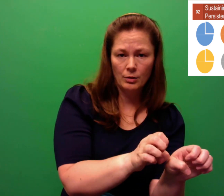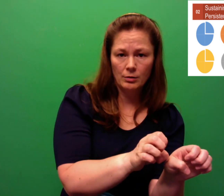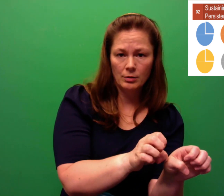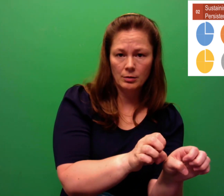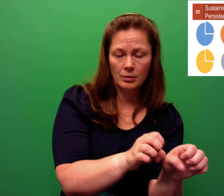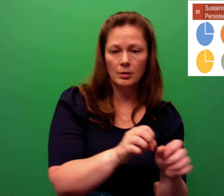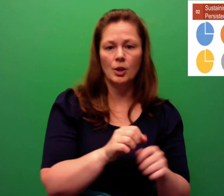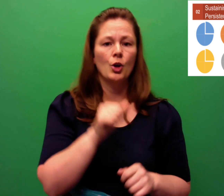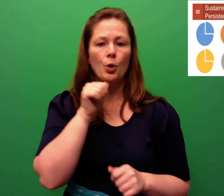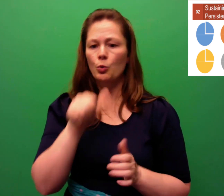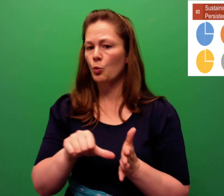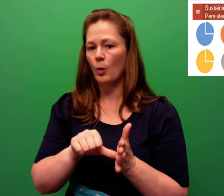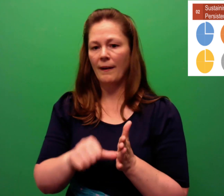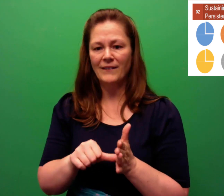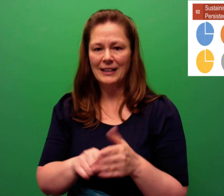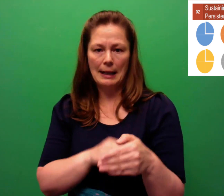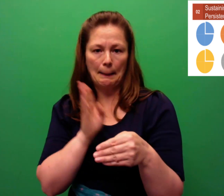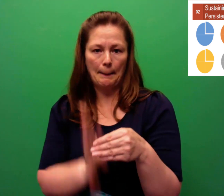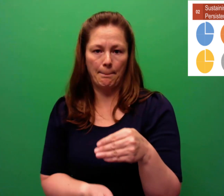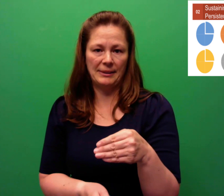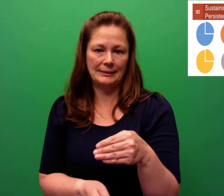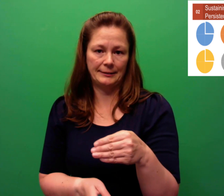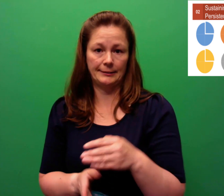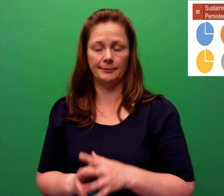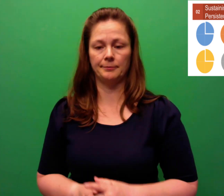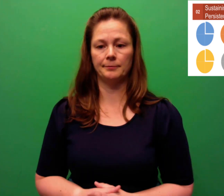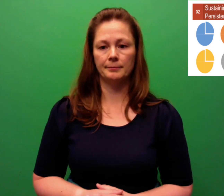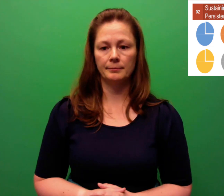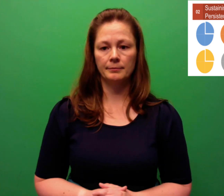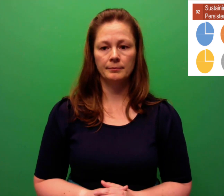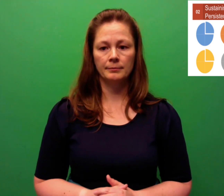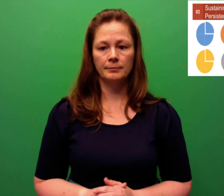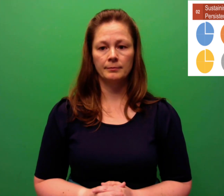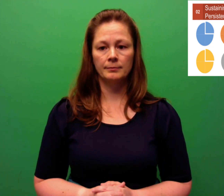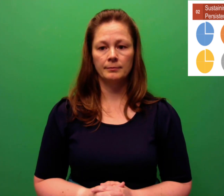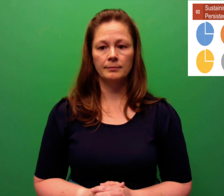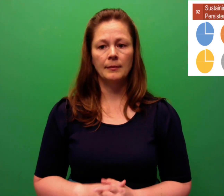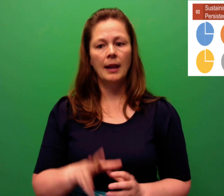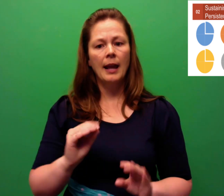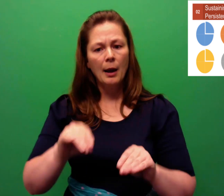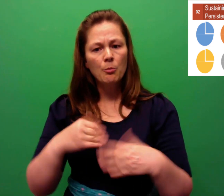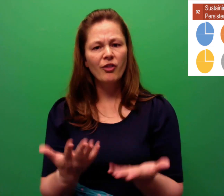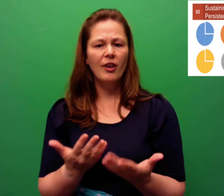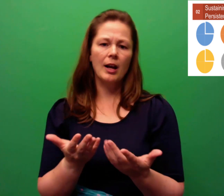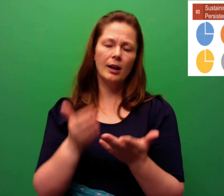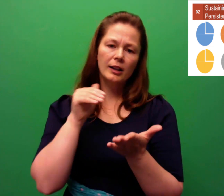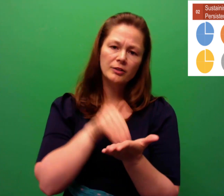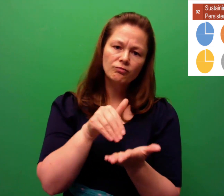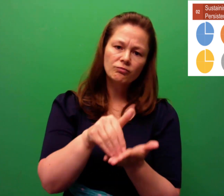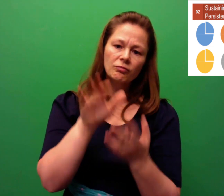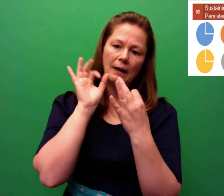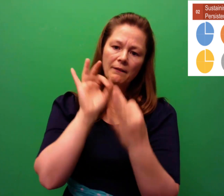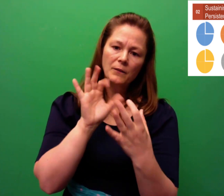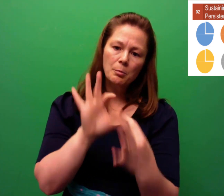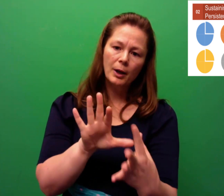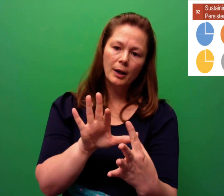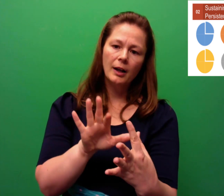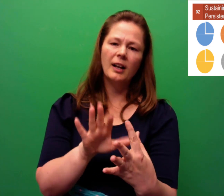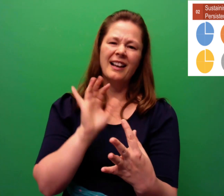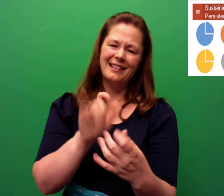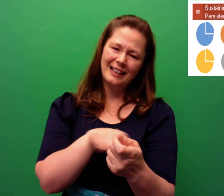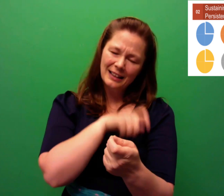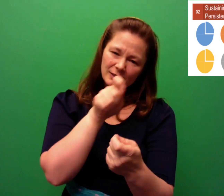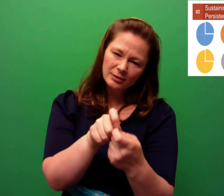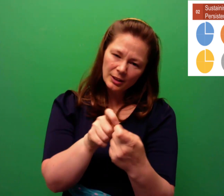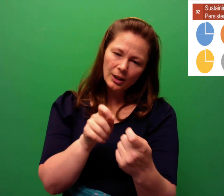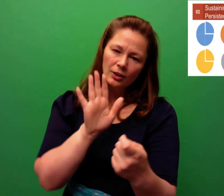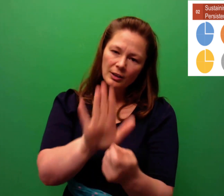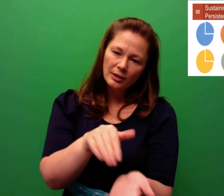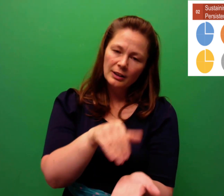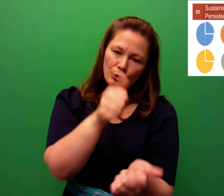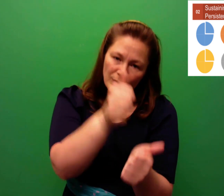process and effort over products and providing frequent feedback that is